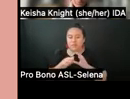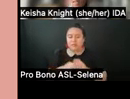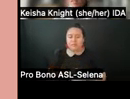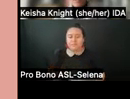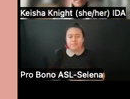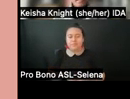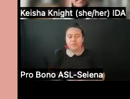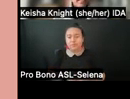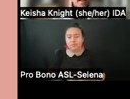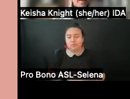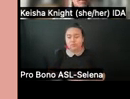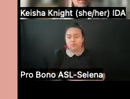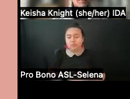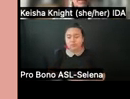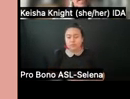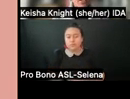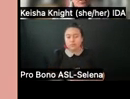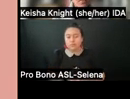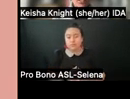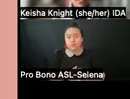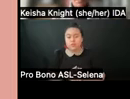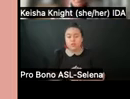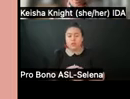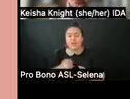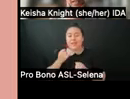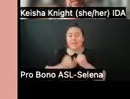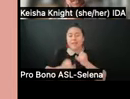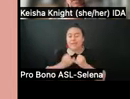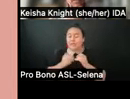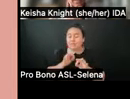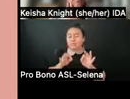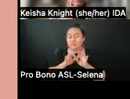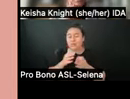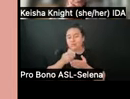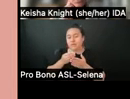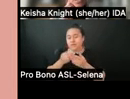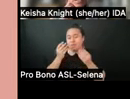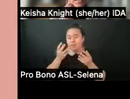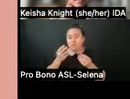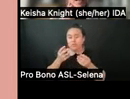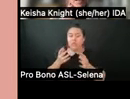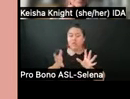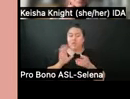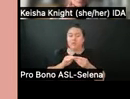And finally, financial information and the comprehensive line item budget, which is the next slide.